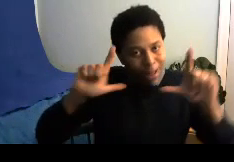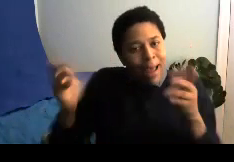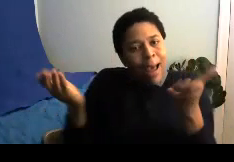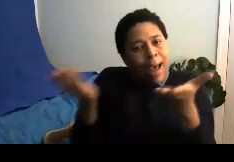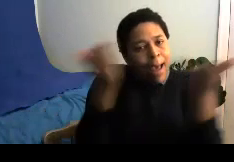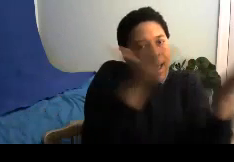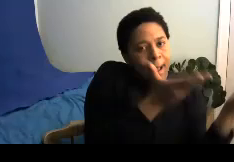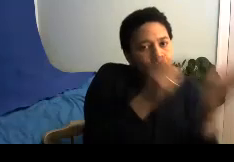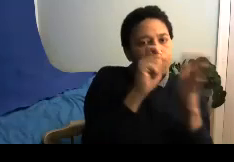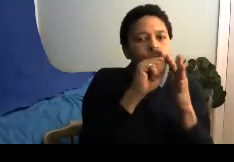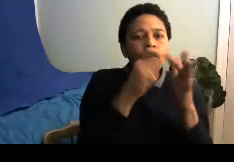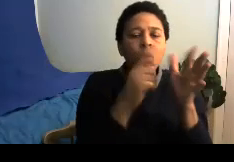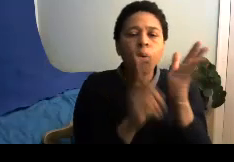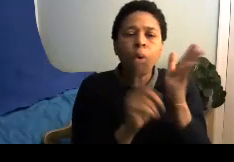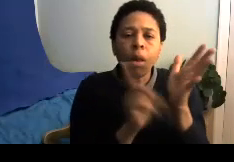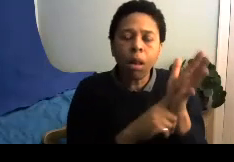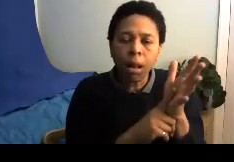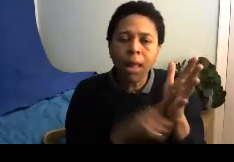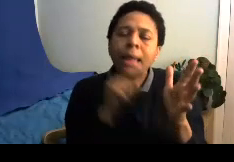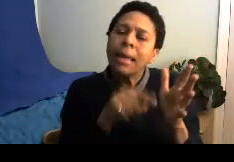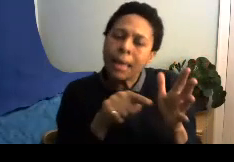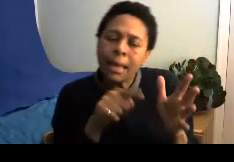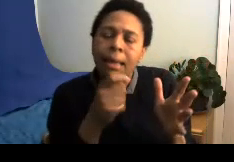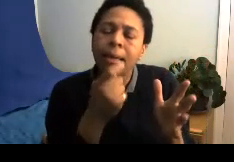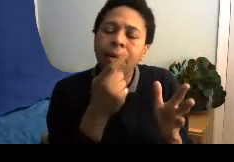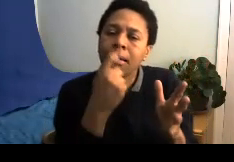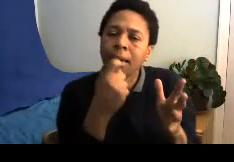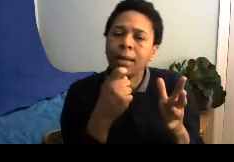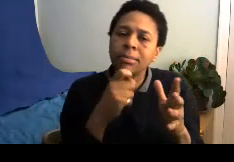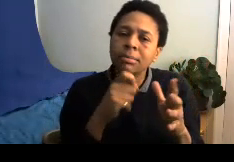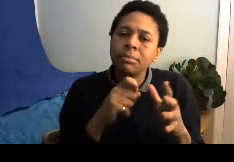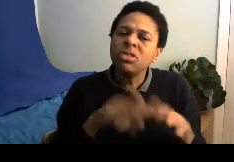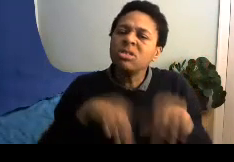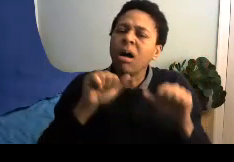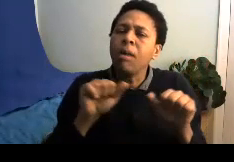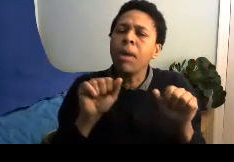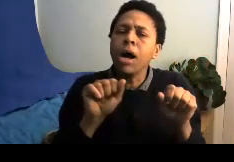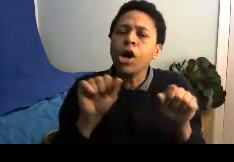to open the evening with a reading from a scene in the